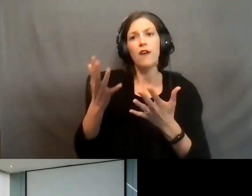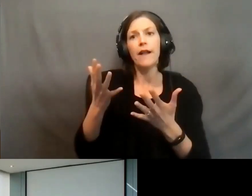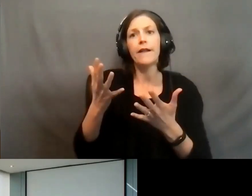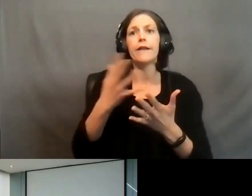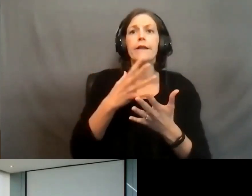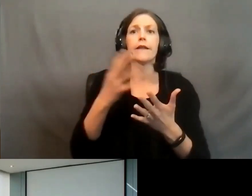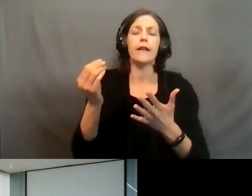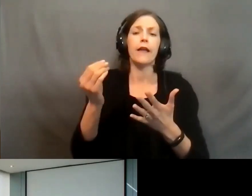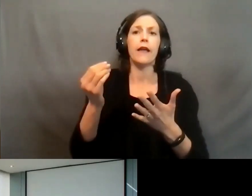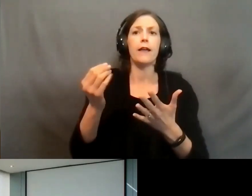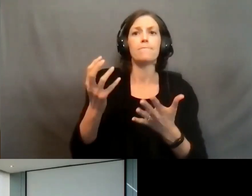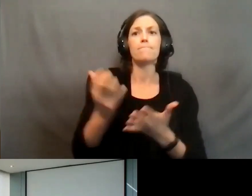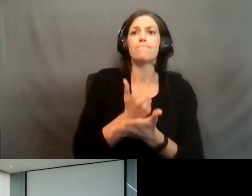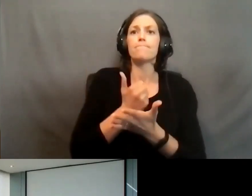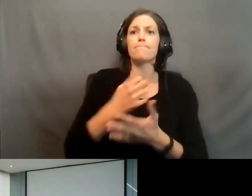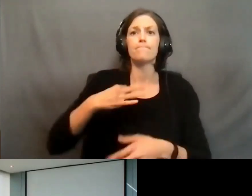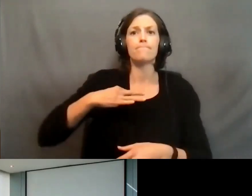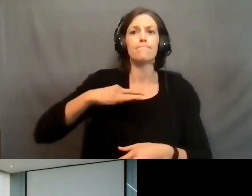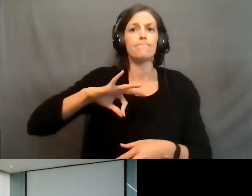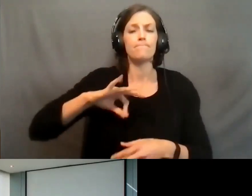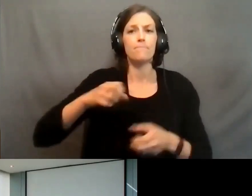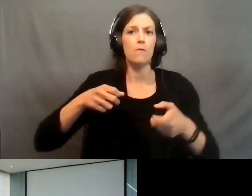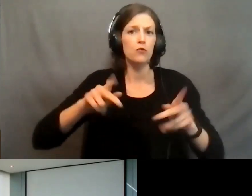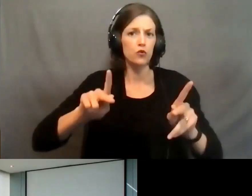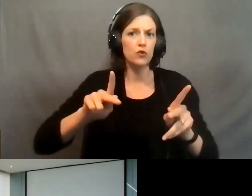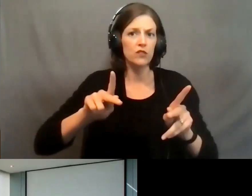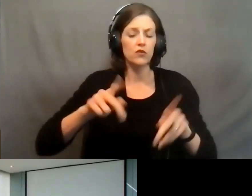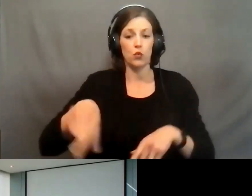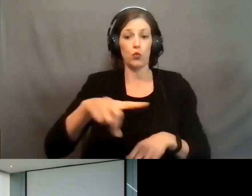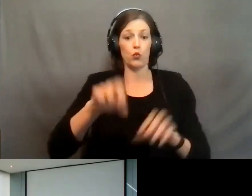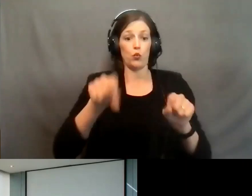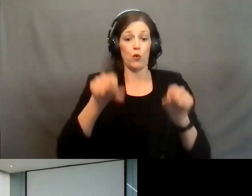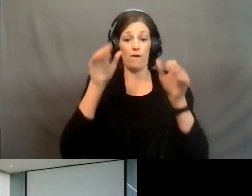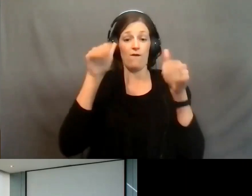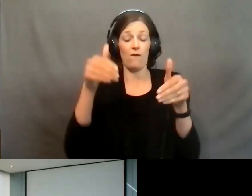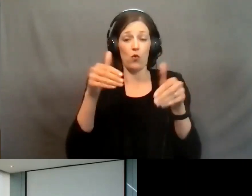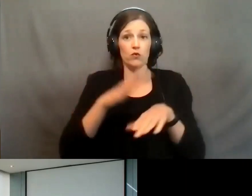the opportunity so that you can focus on the work that you would do if you